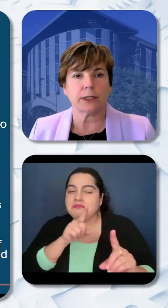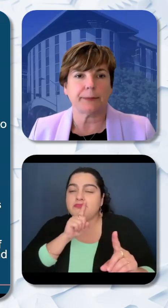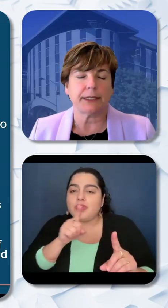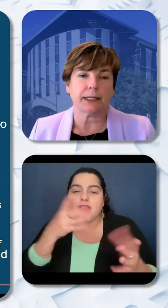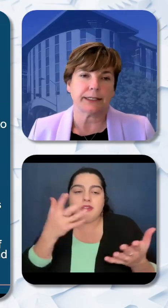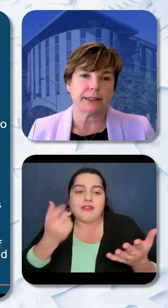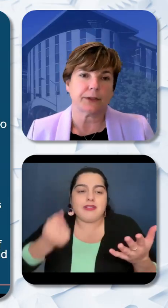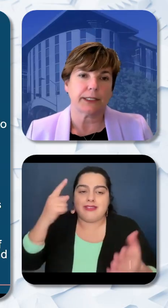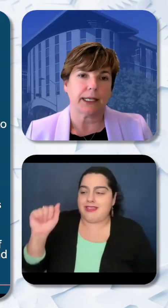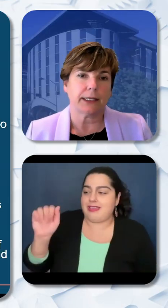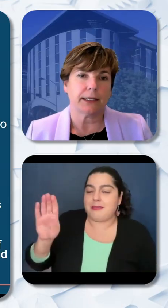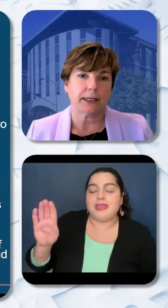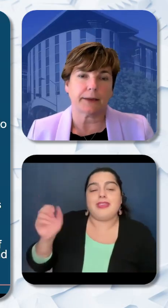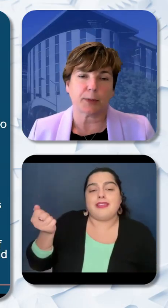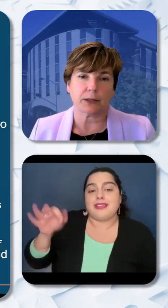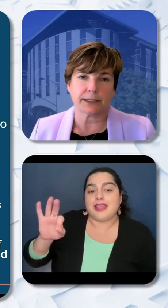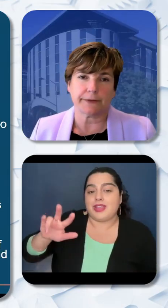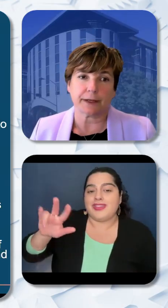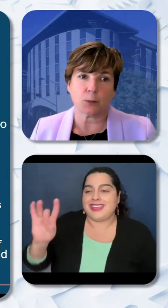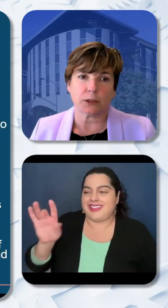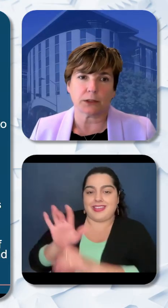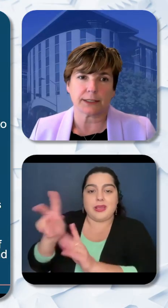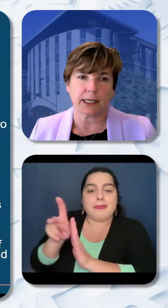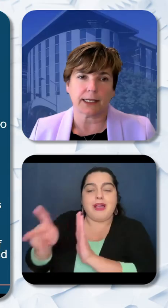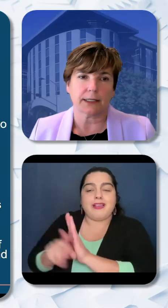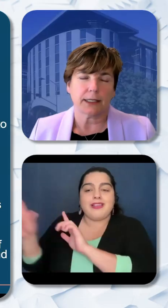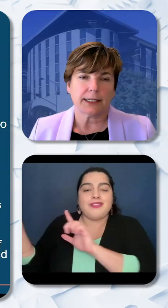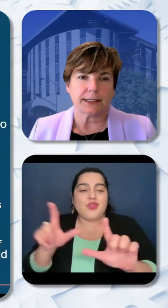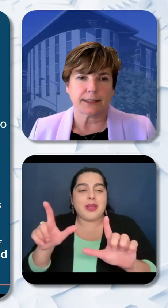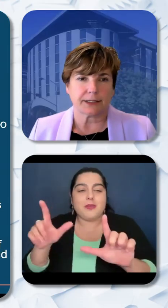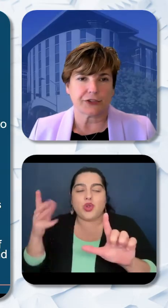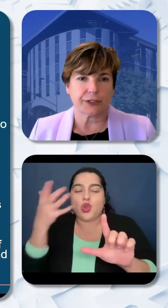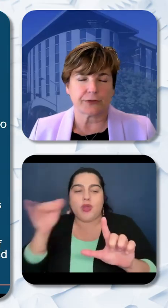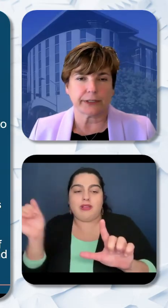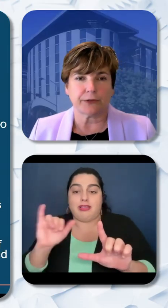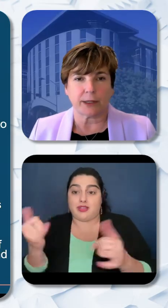what AB 1938 and the policy framework looks like. Today's session is really